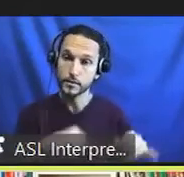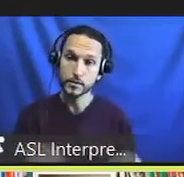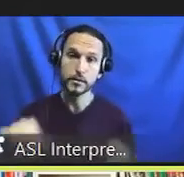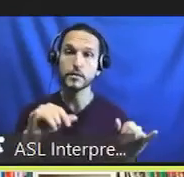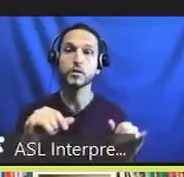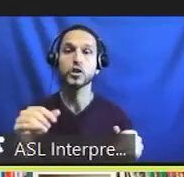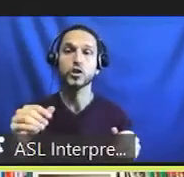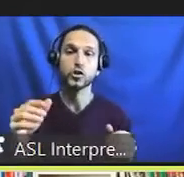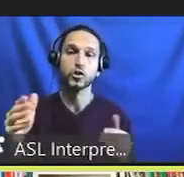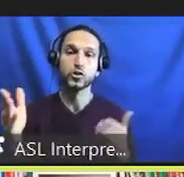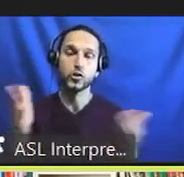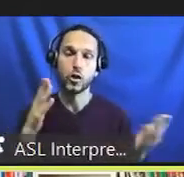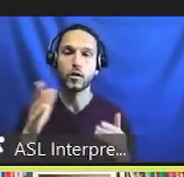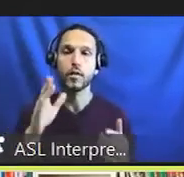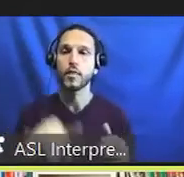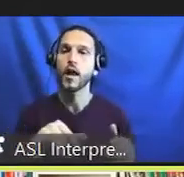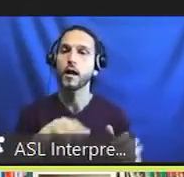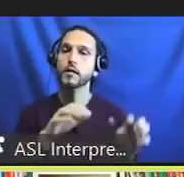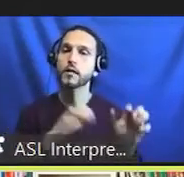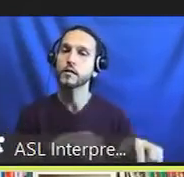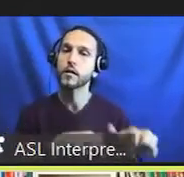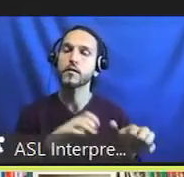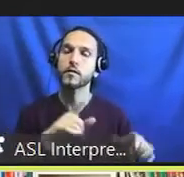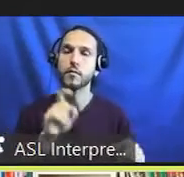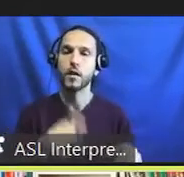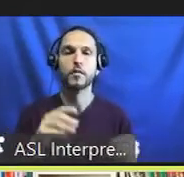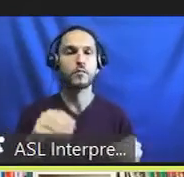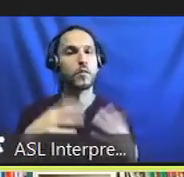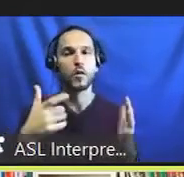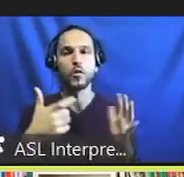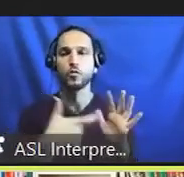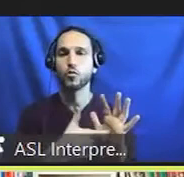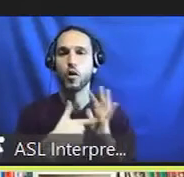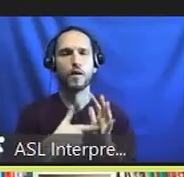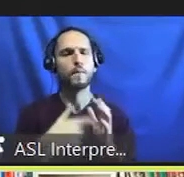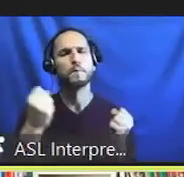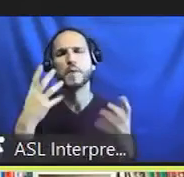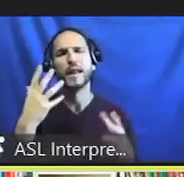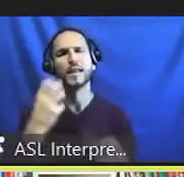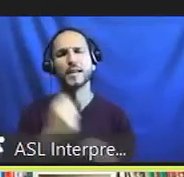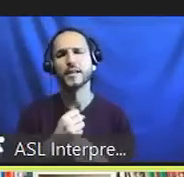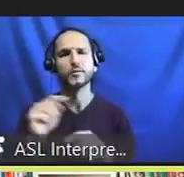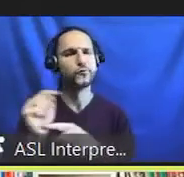services, captioners require years of training.